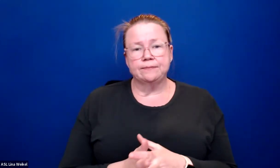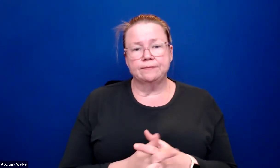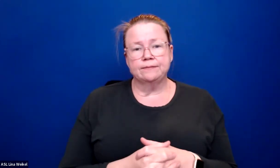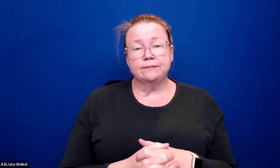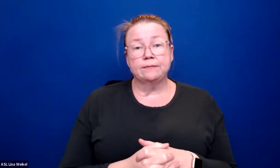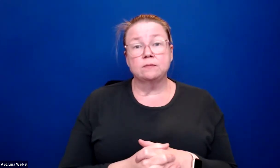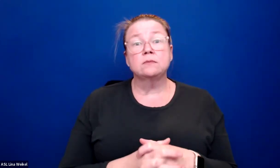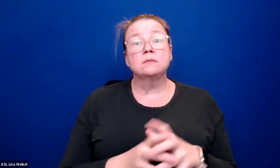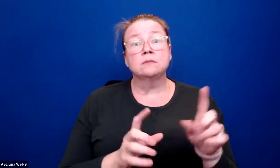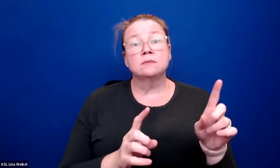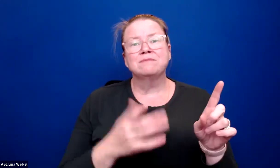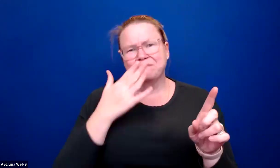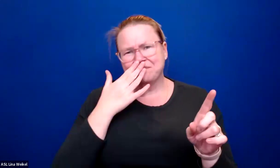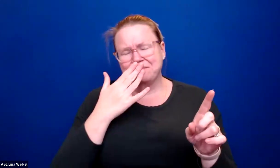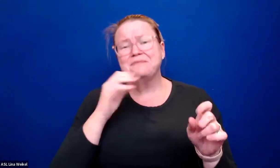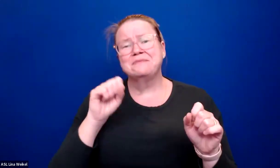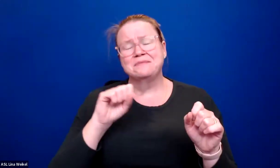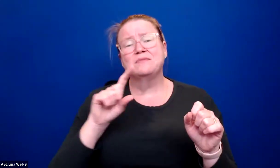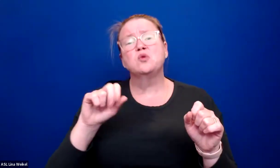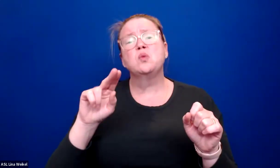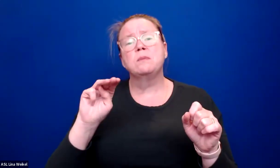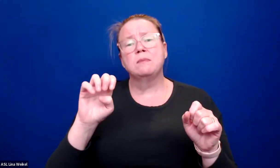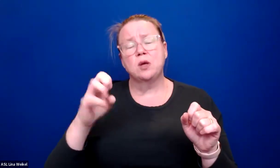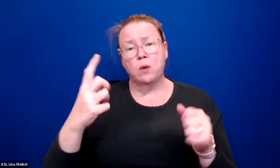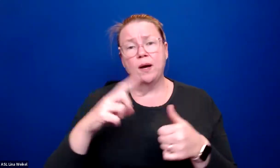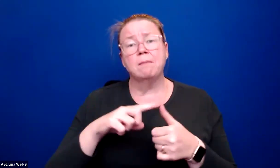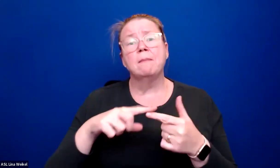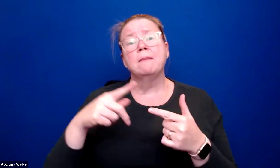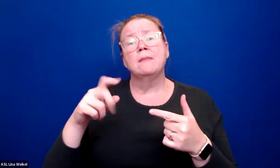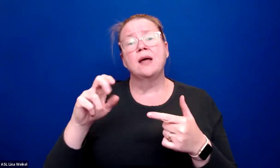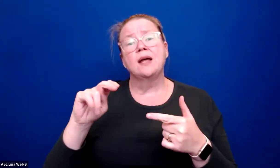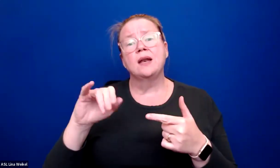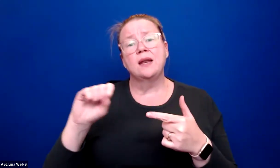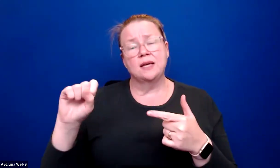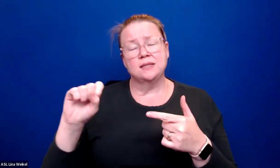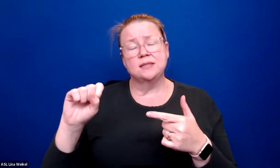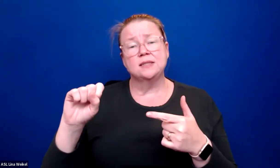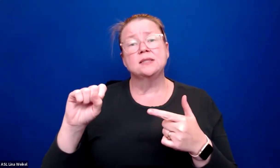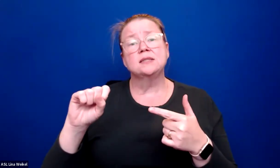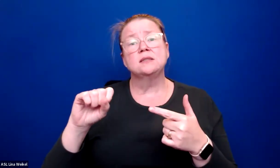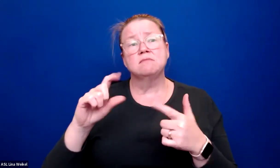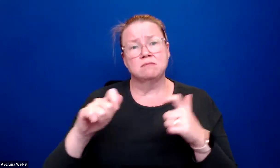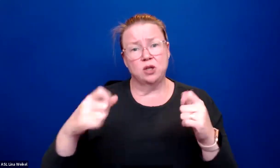Kendra Garcia: I think. Yes, zoom is one. Hemis is another one, and the biggest one that we kind of work with.